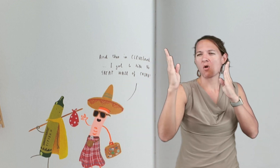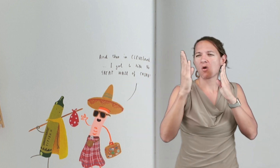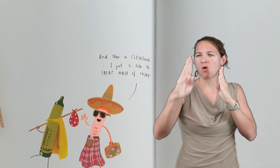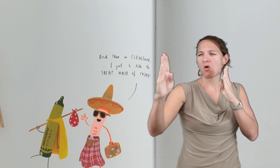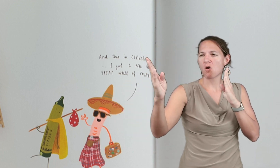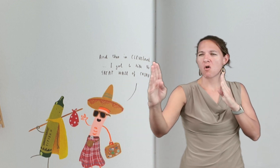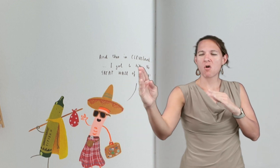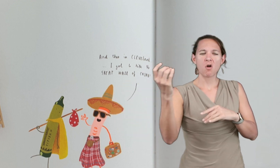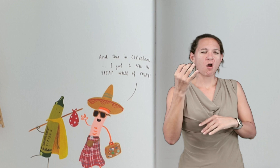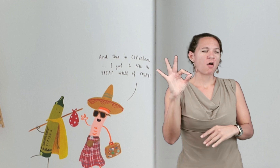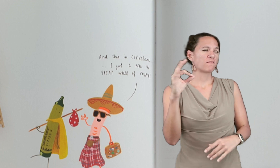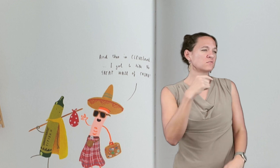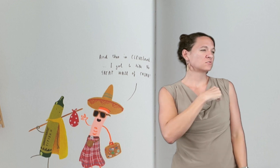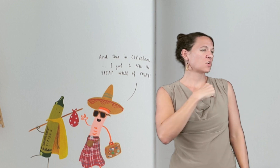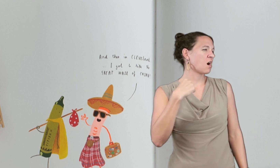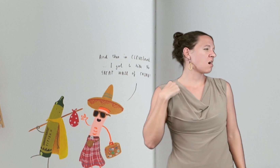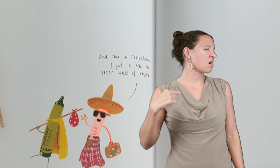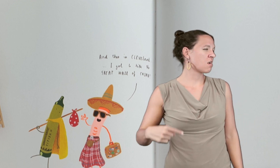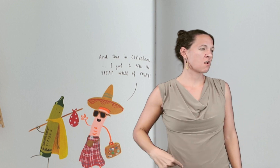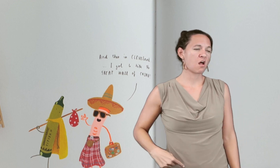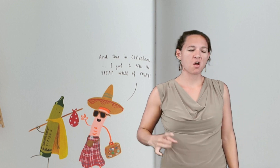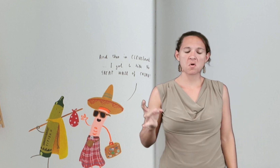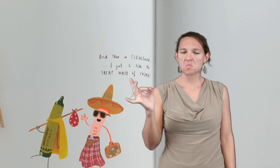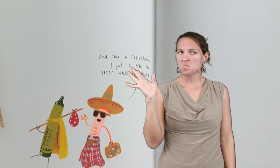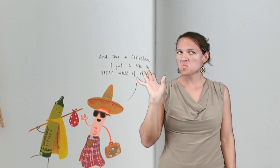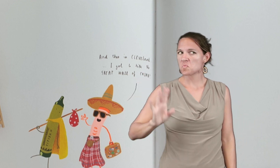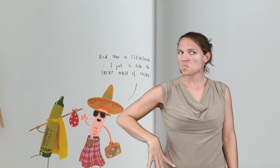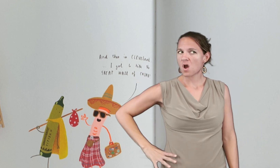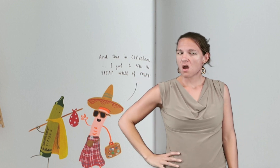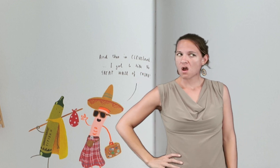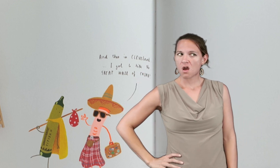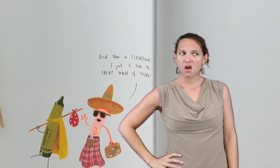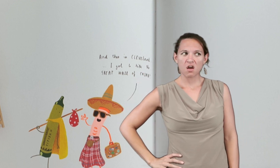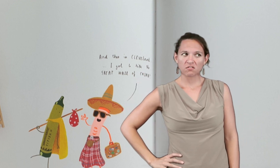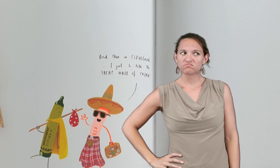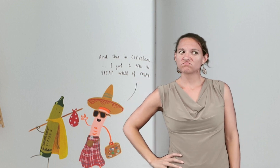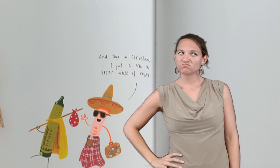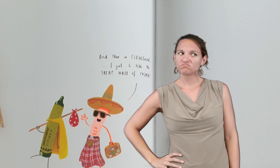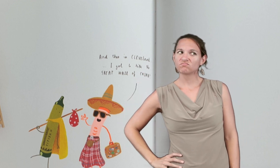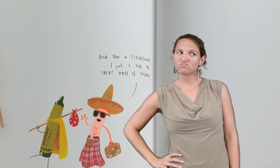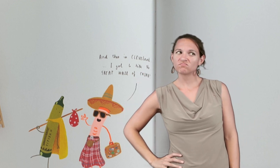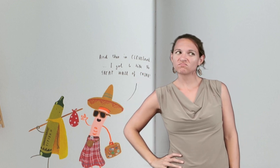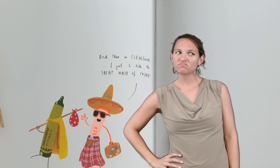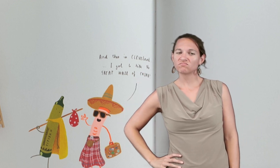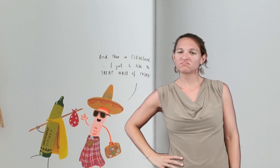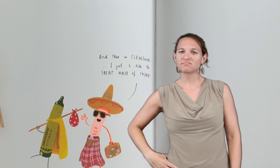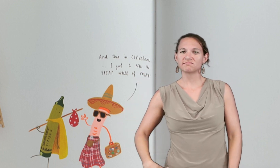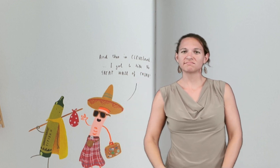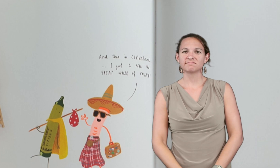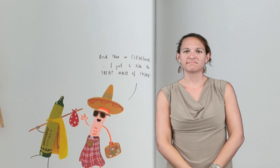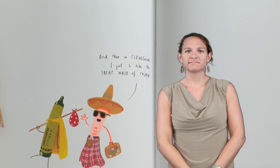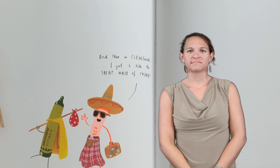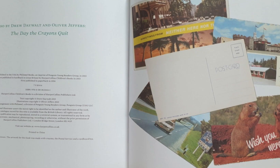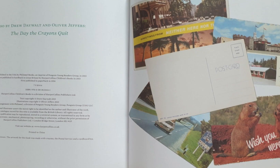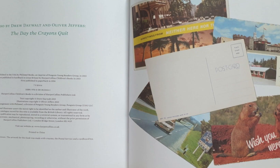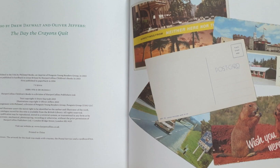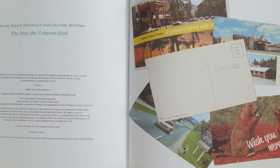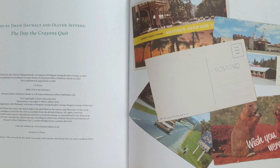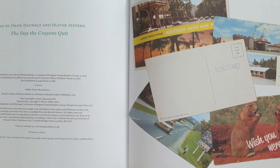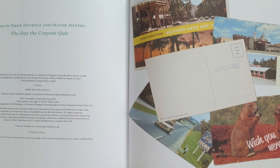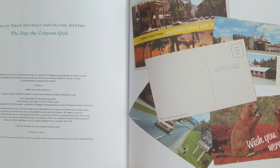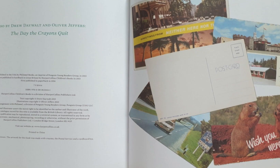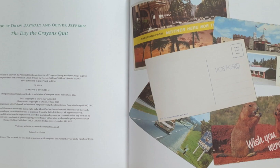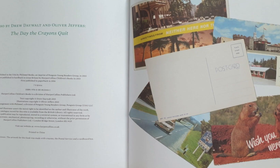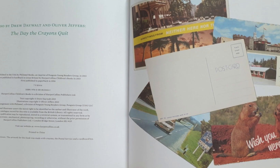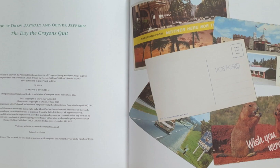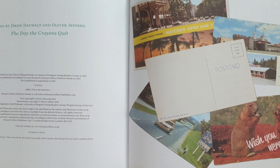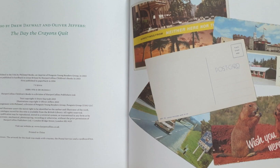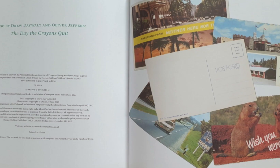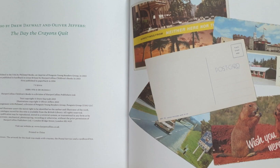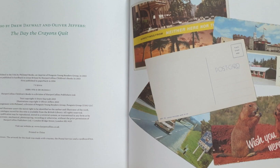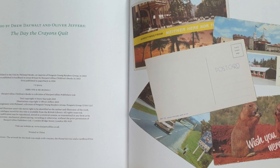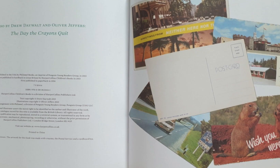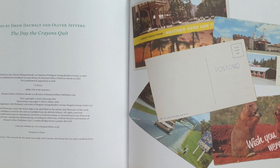I got to hike the Great Wall of China. Wow! Yeah, I sure did!